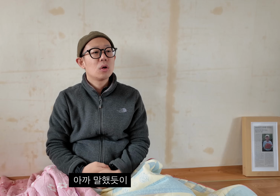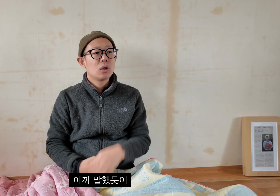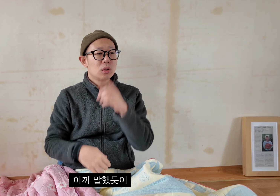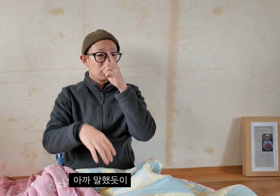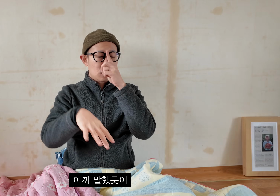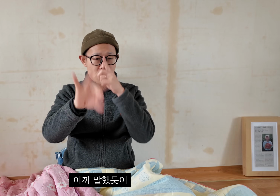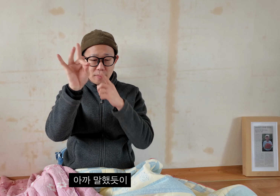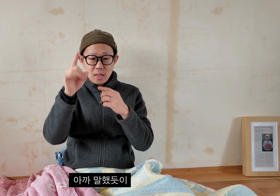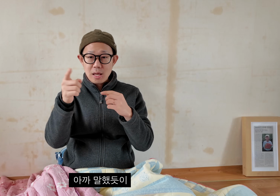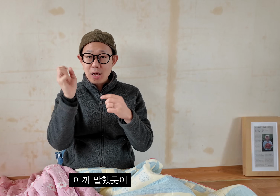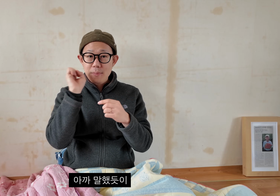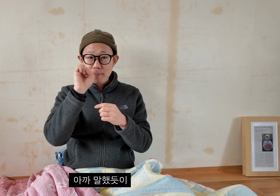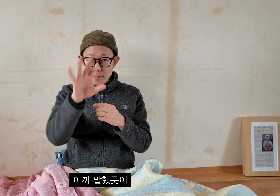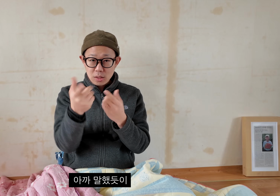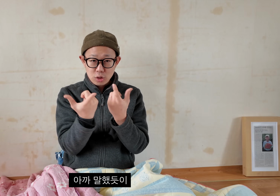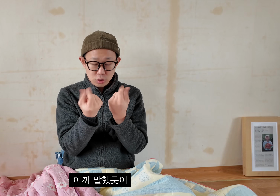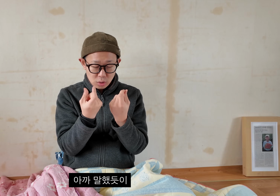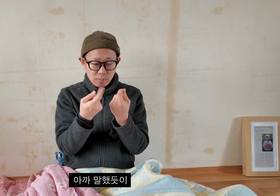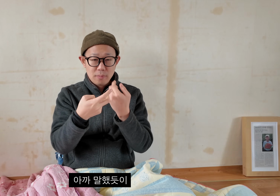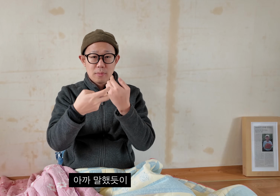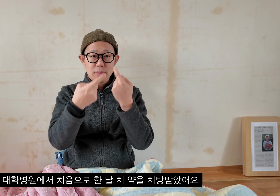As I said,